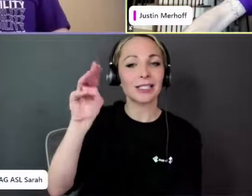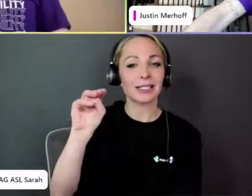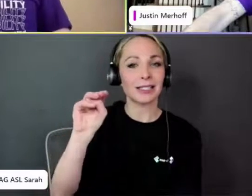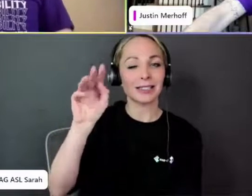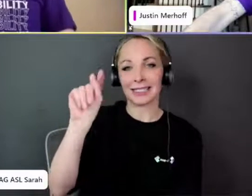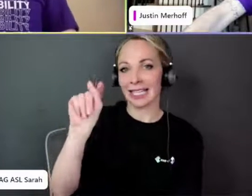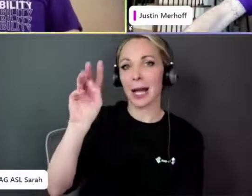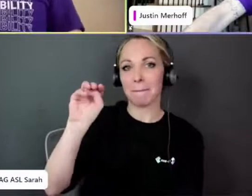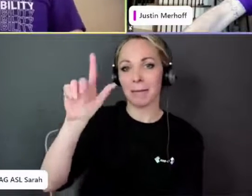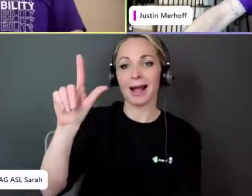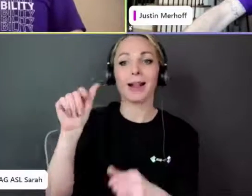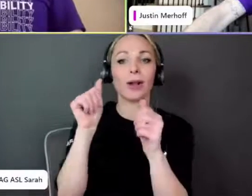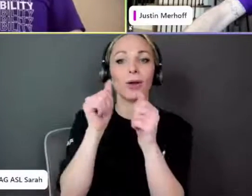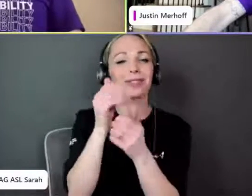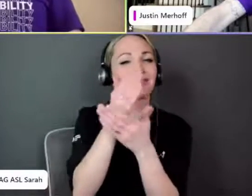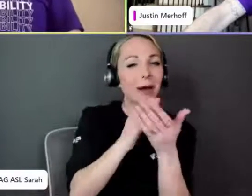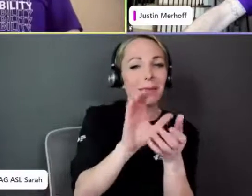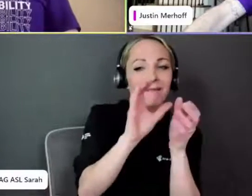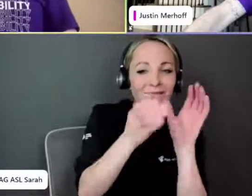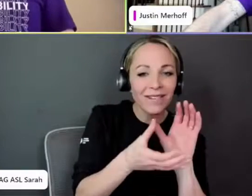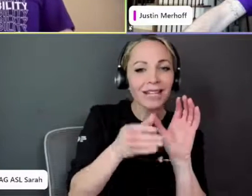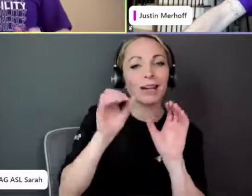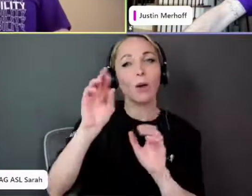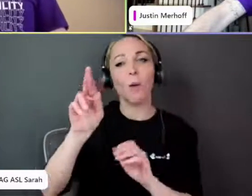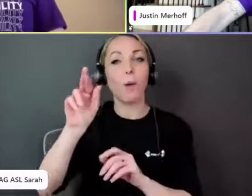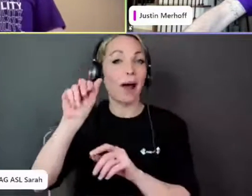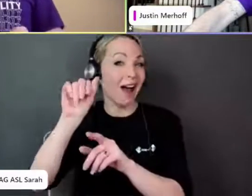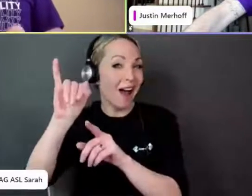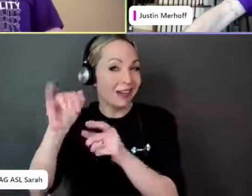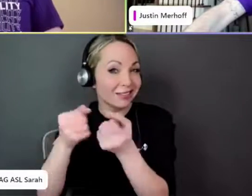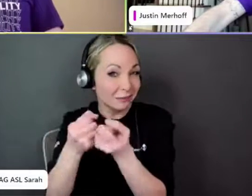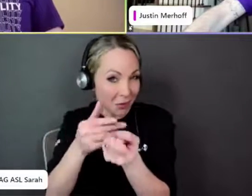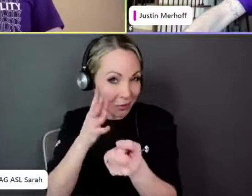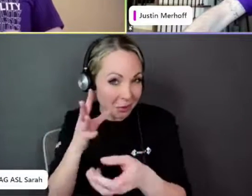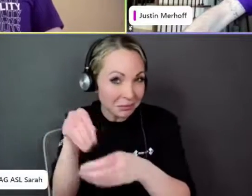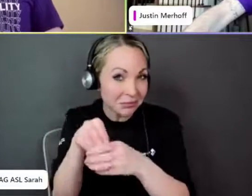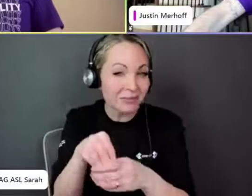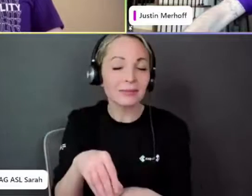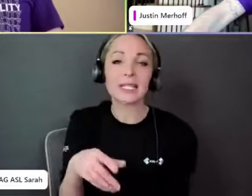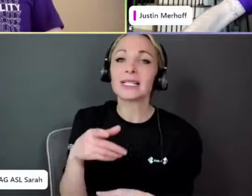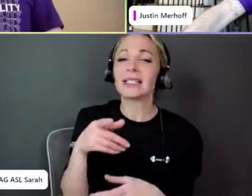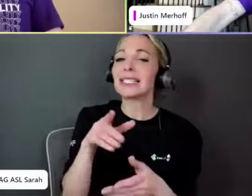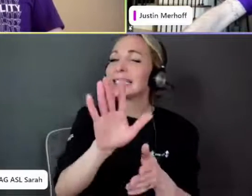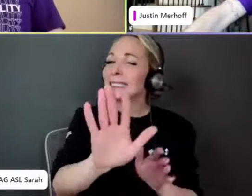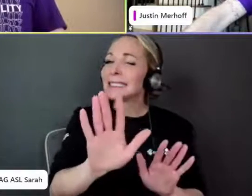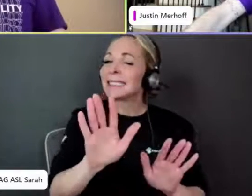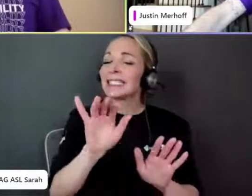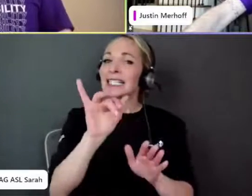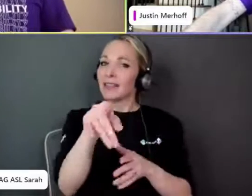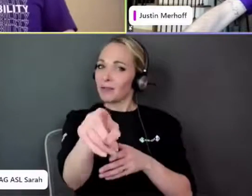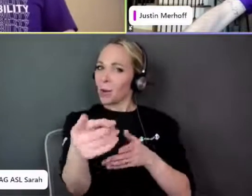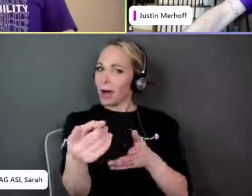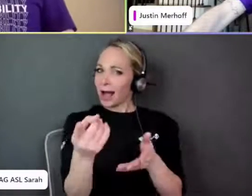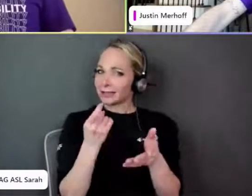If the question is, is using the Developer Hub accessible, like is it keyboard accessible?